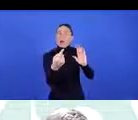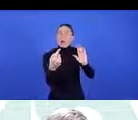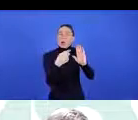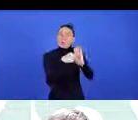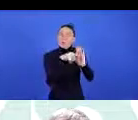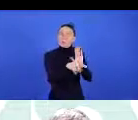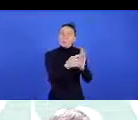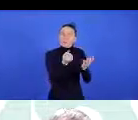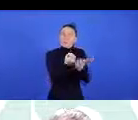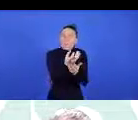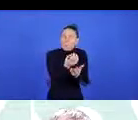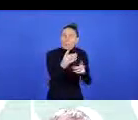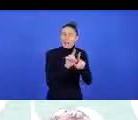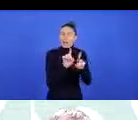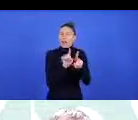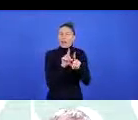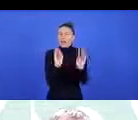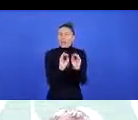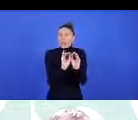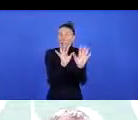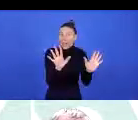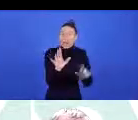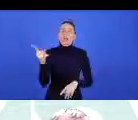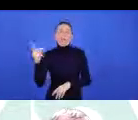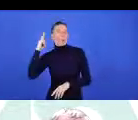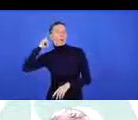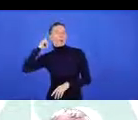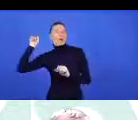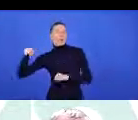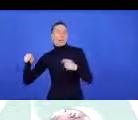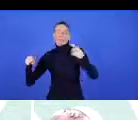most advanced hearing aid would not provide the acoustic